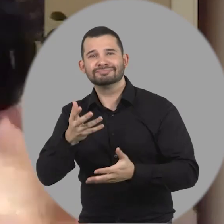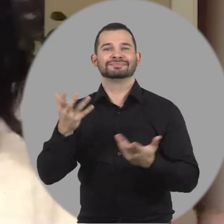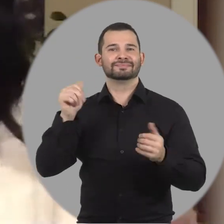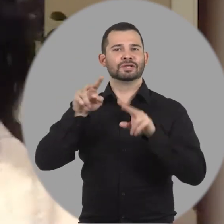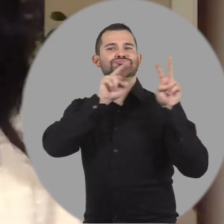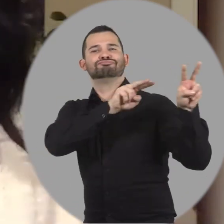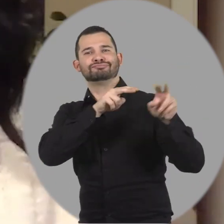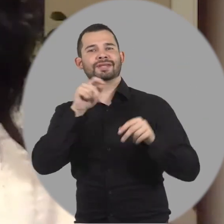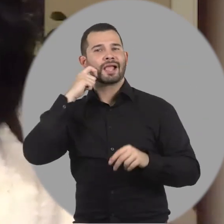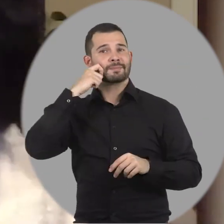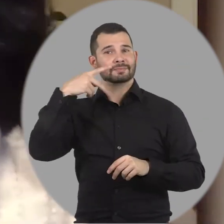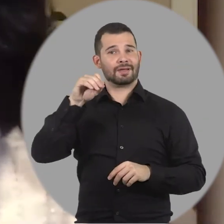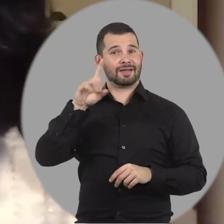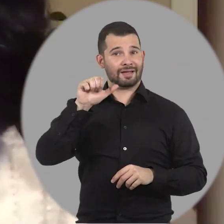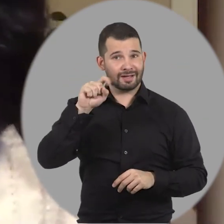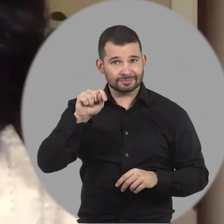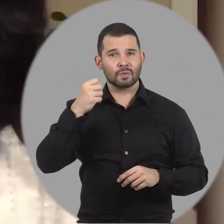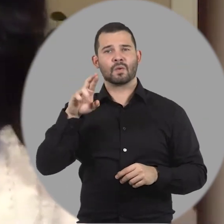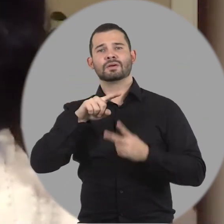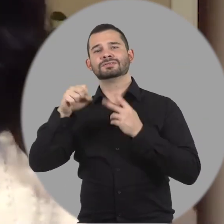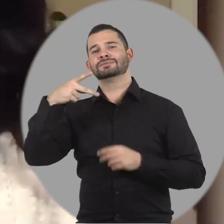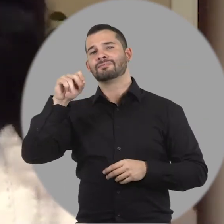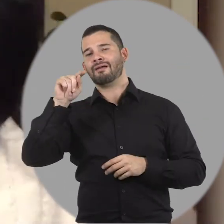people with disabilities. You can check it out on Apple podcasts,